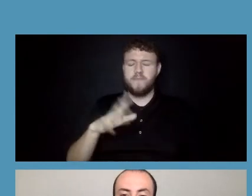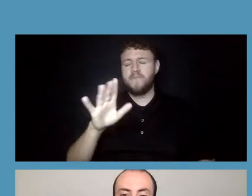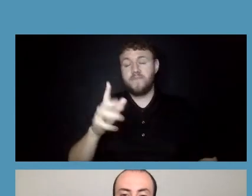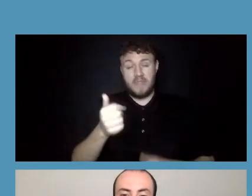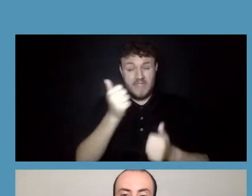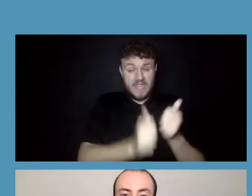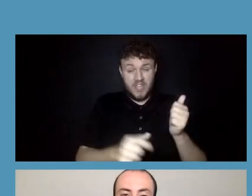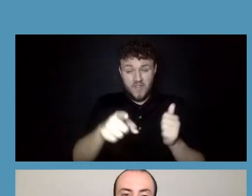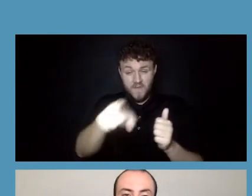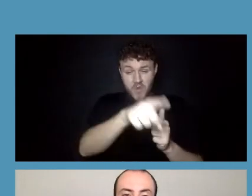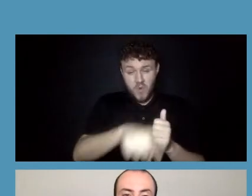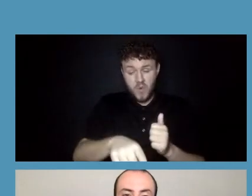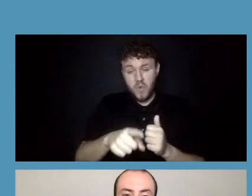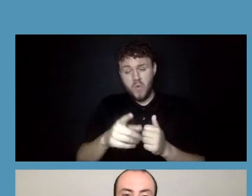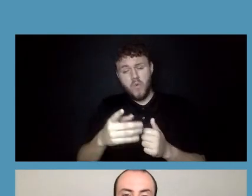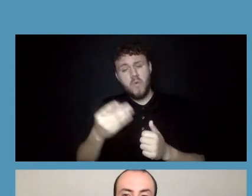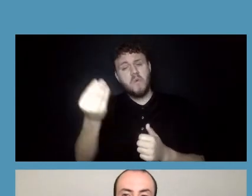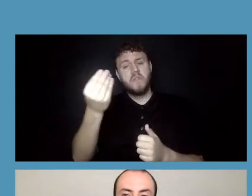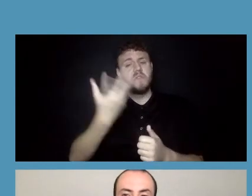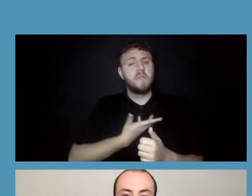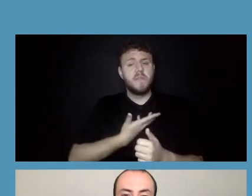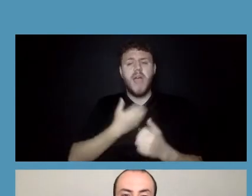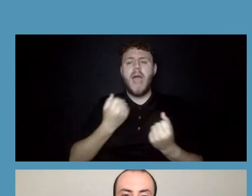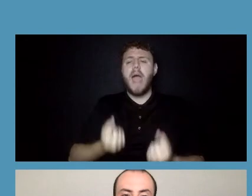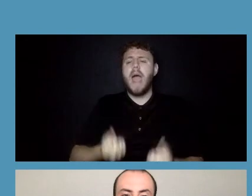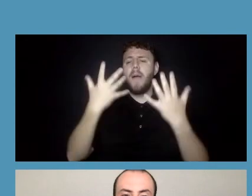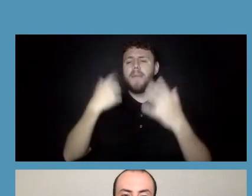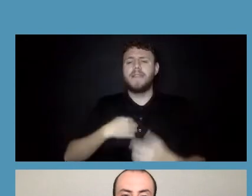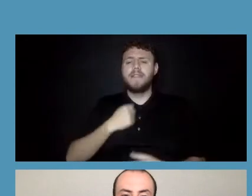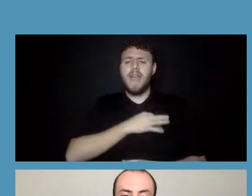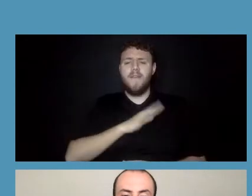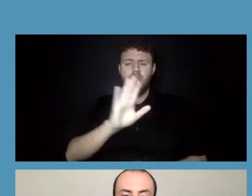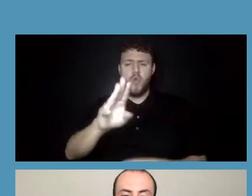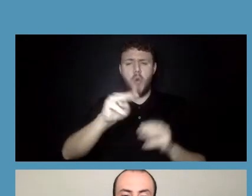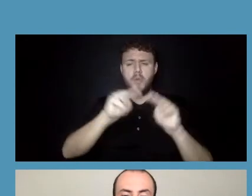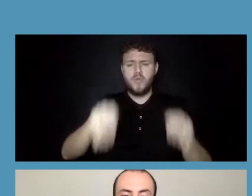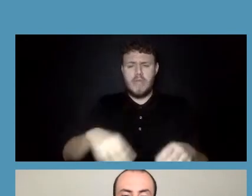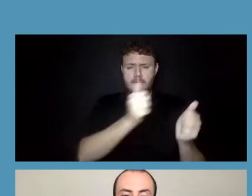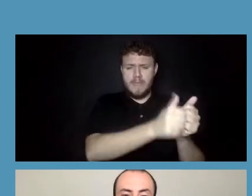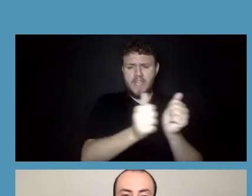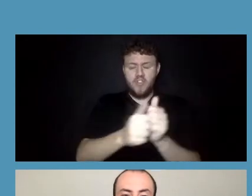just tell us how many staff you have at your museum? Because you really are all working